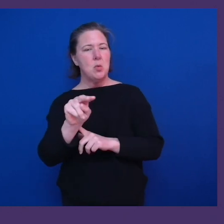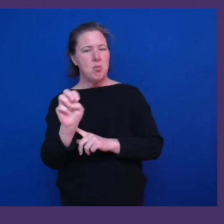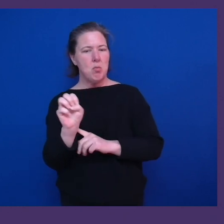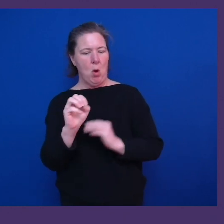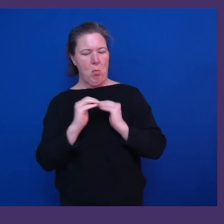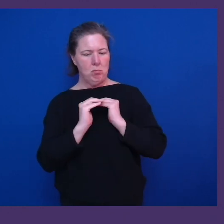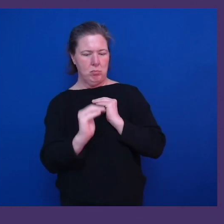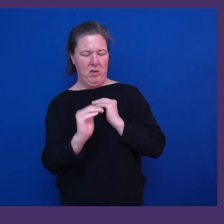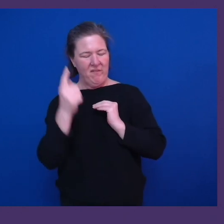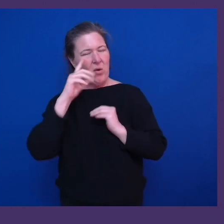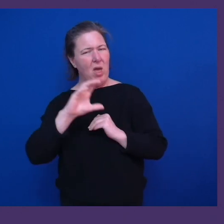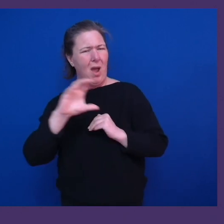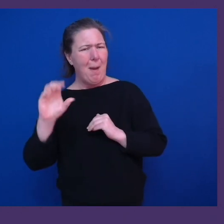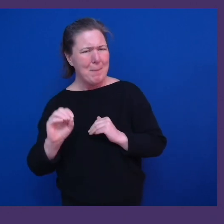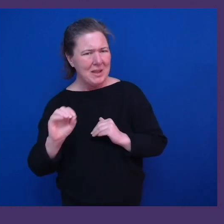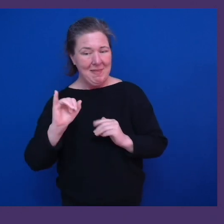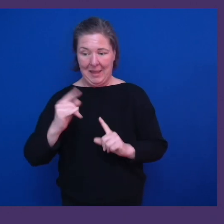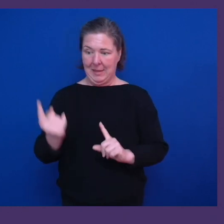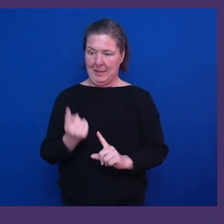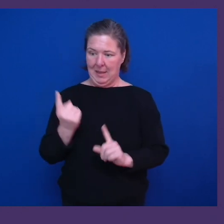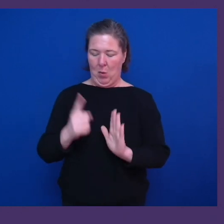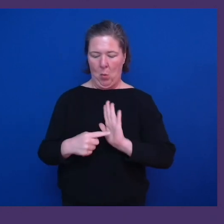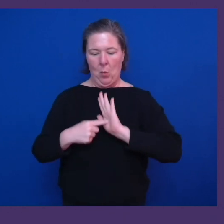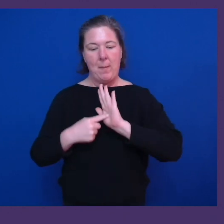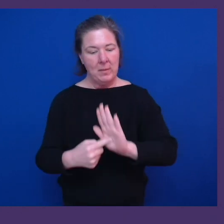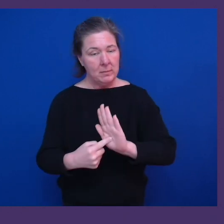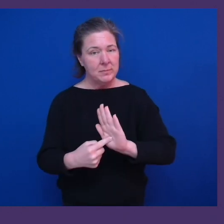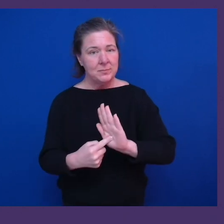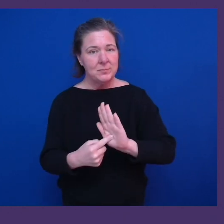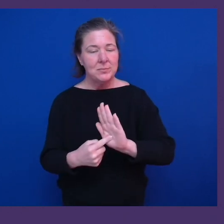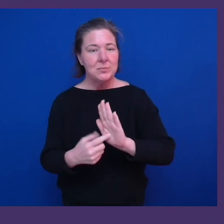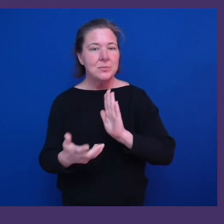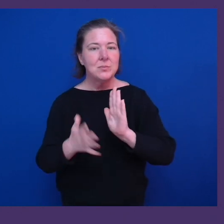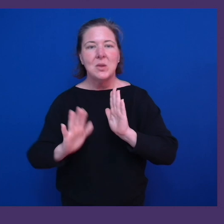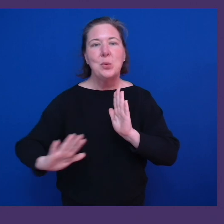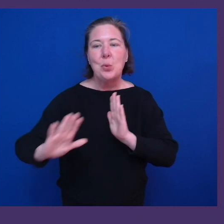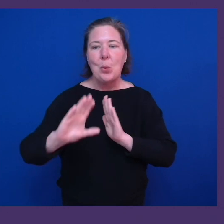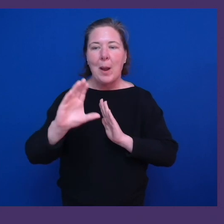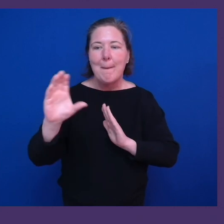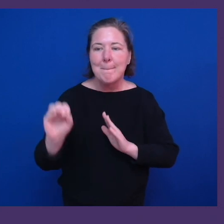to be representative of your company, the products, the policies, the processes.